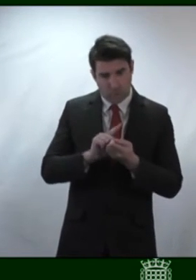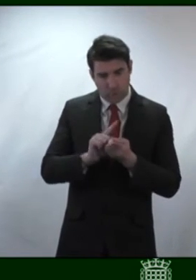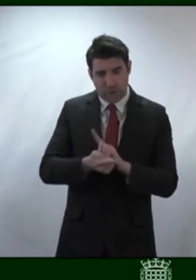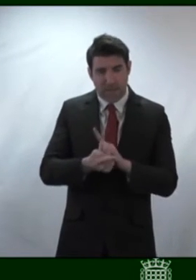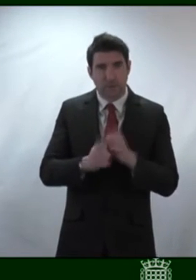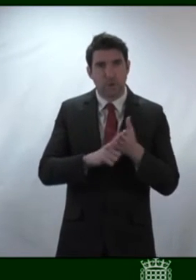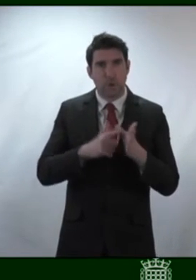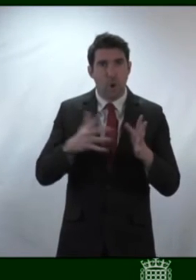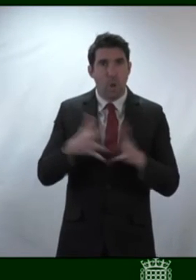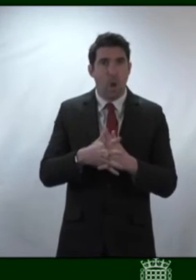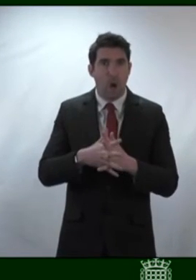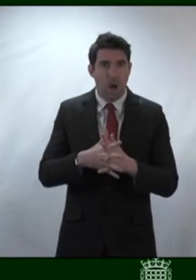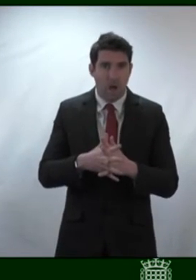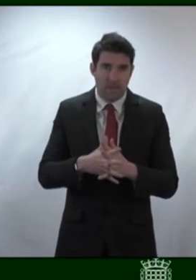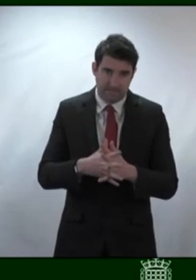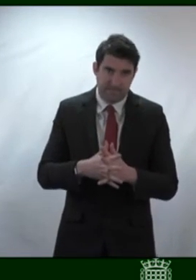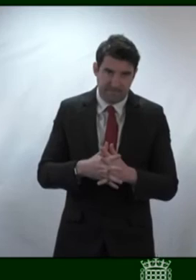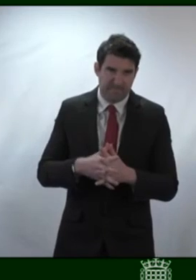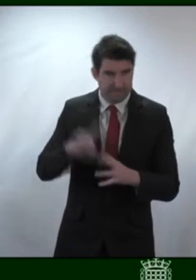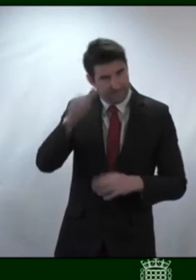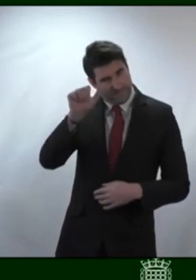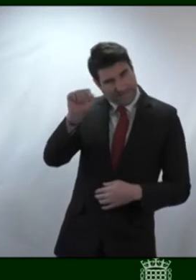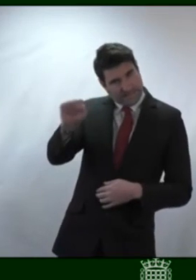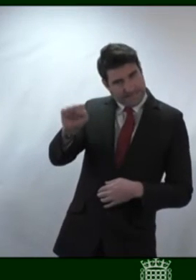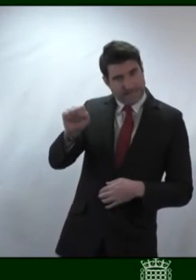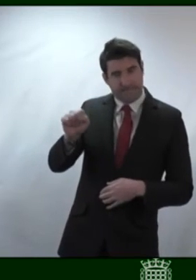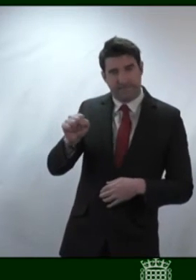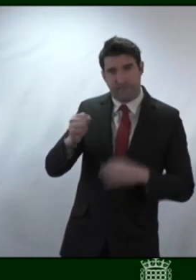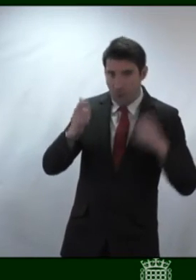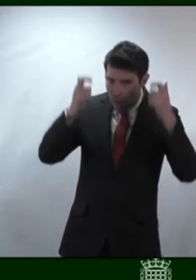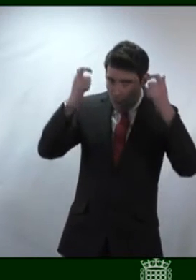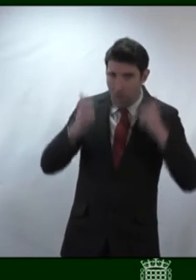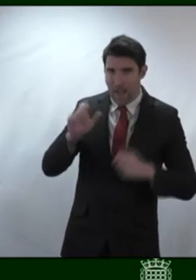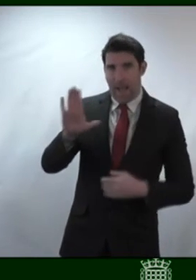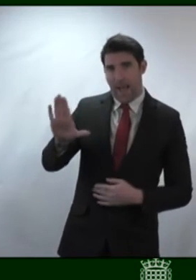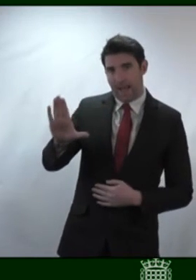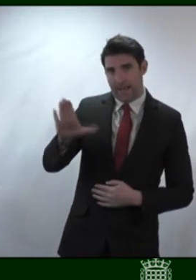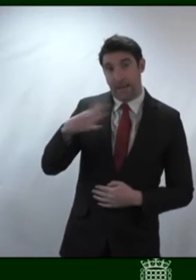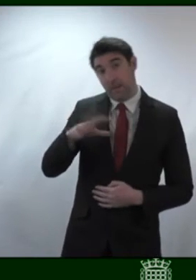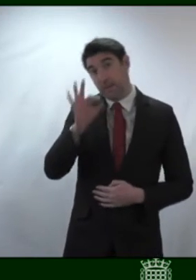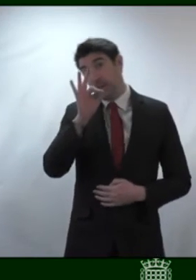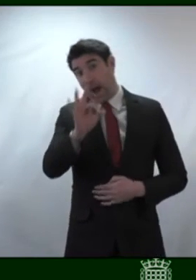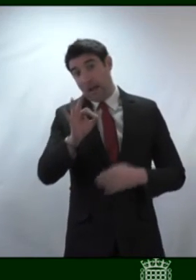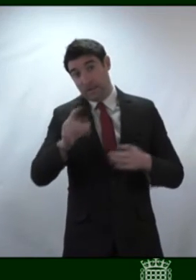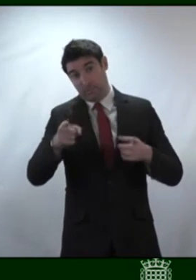May I ask my right hon. Friend, here and now, who is neither smarmy